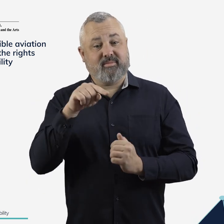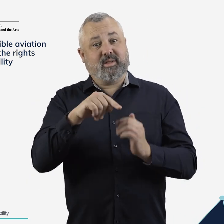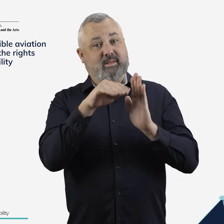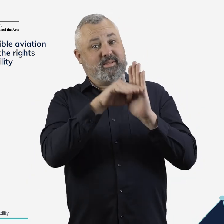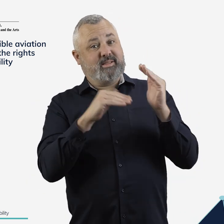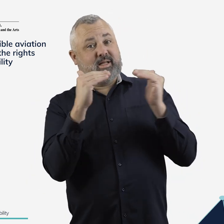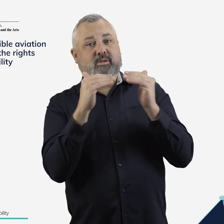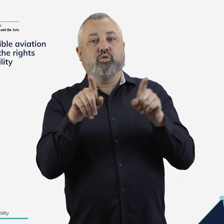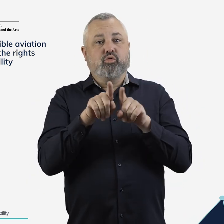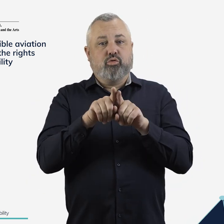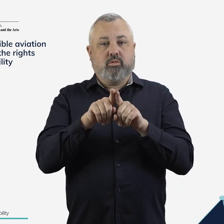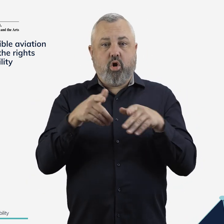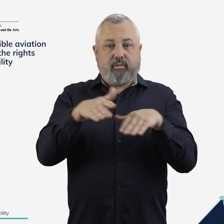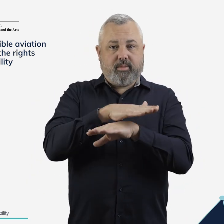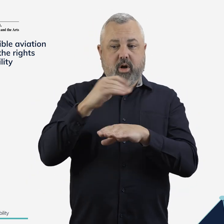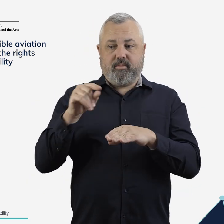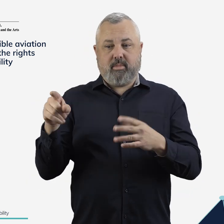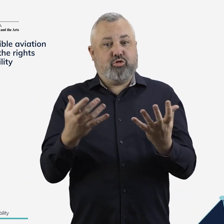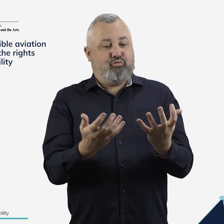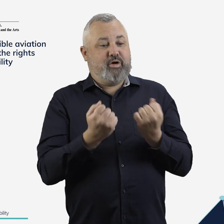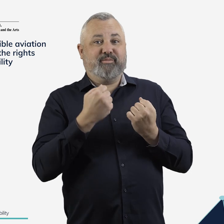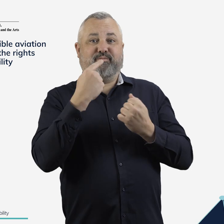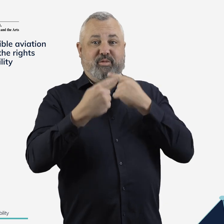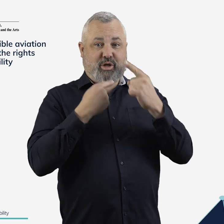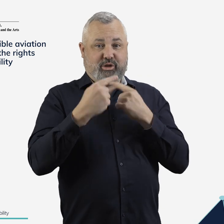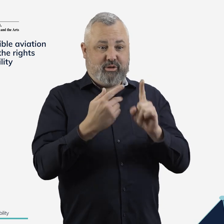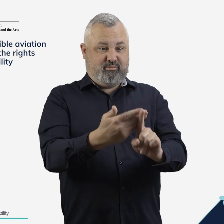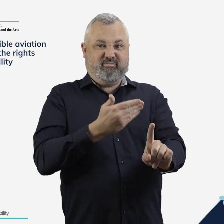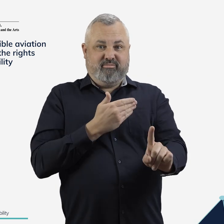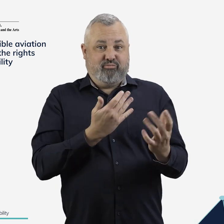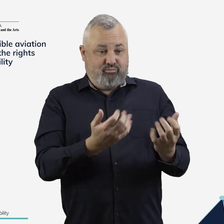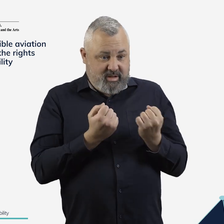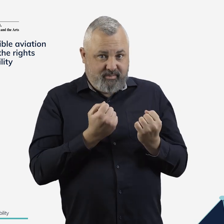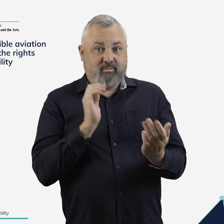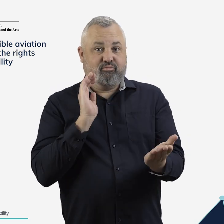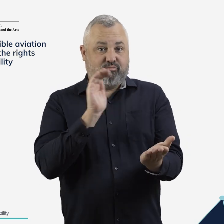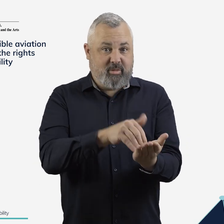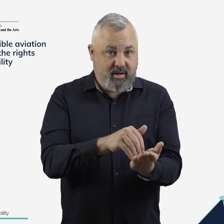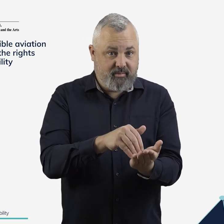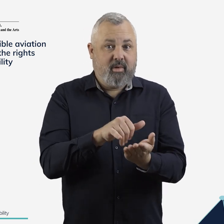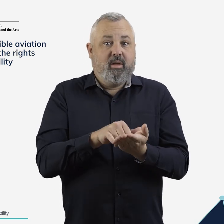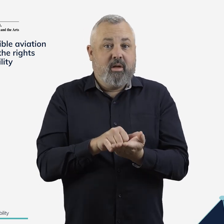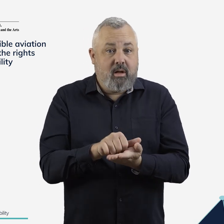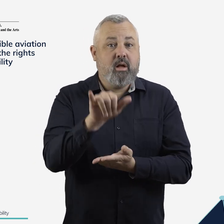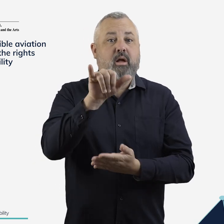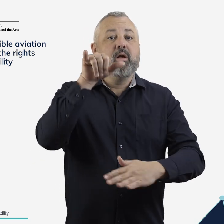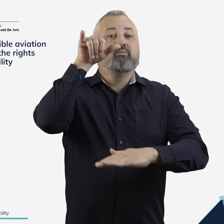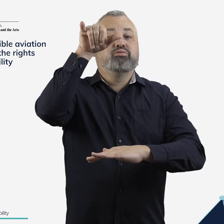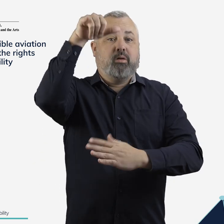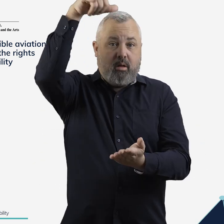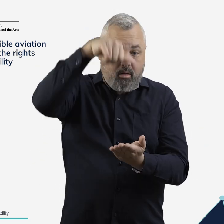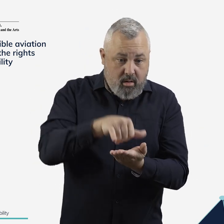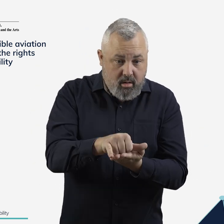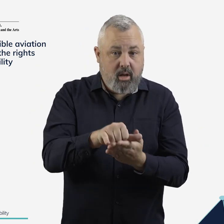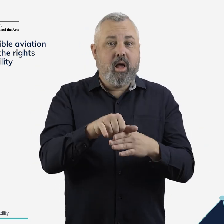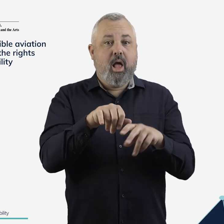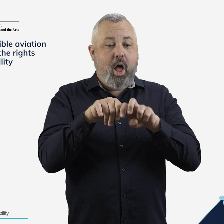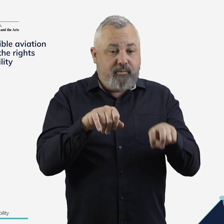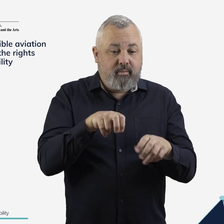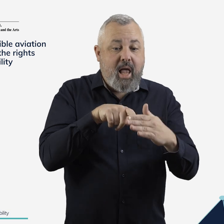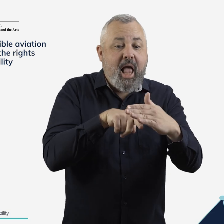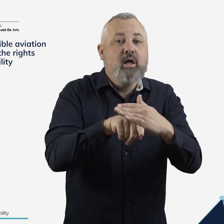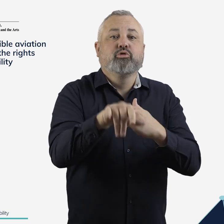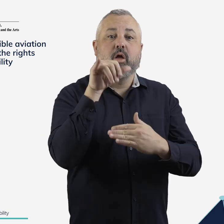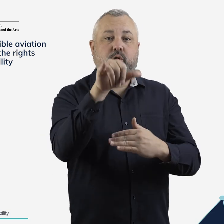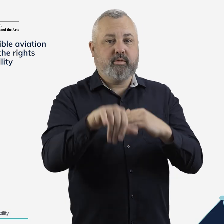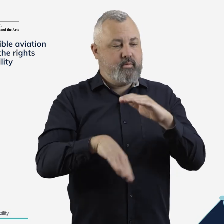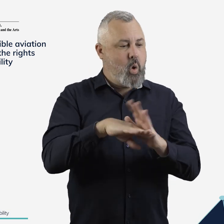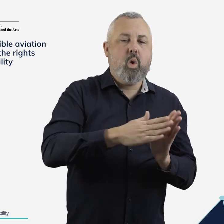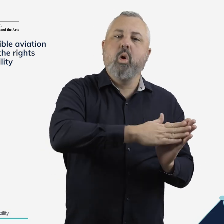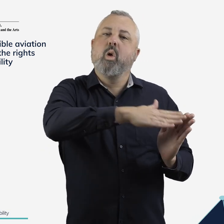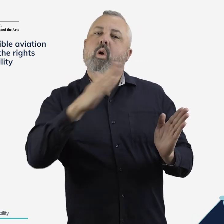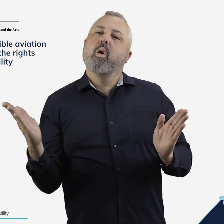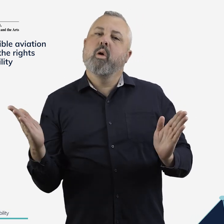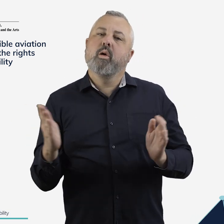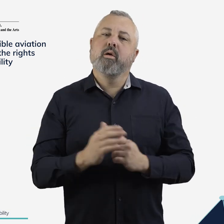The standards will cover the entire journey from information provision through to exiting the destination terminal.